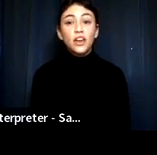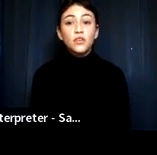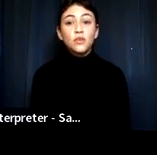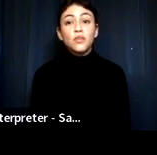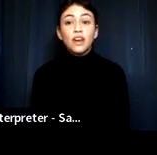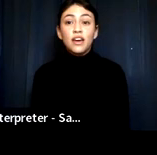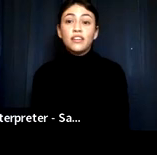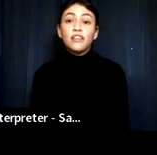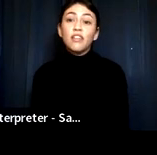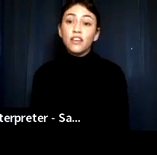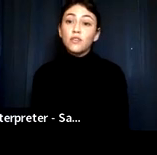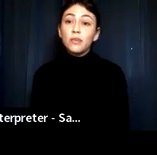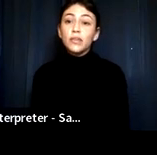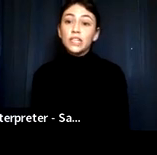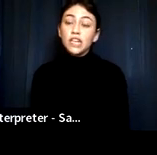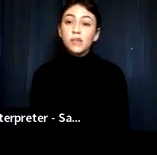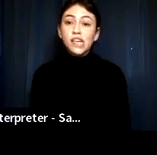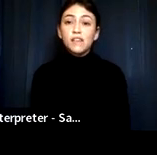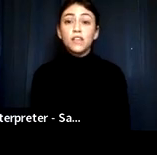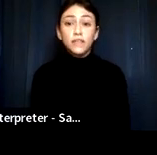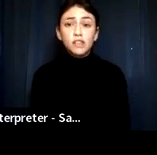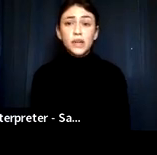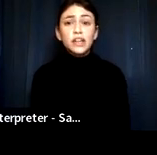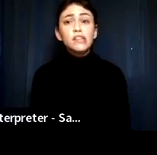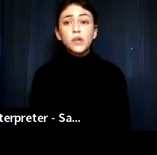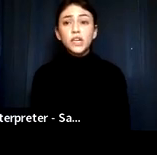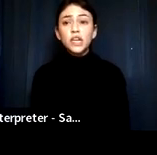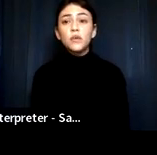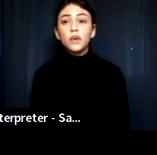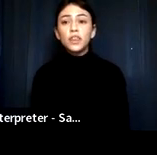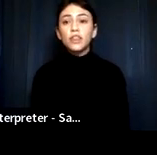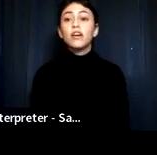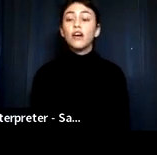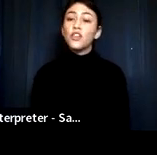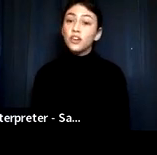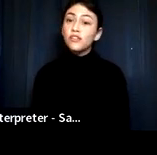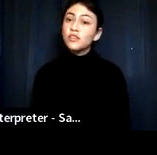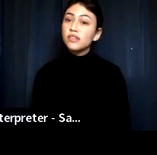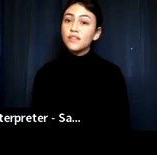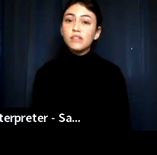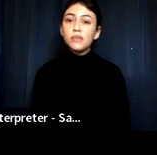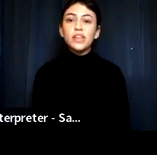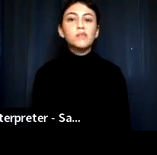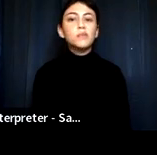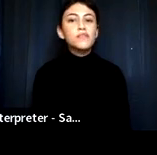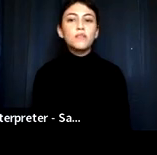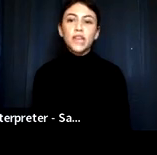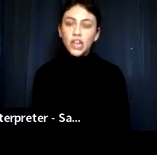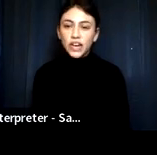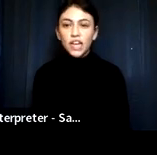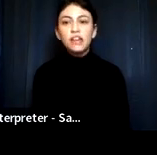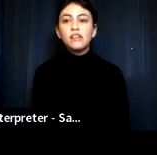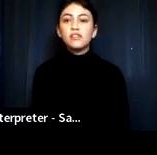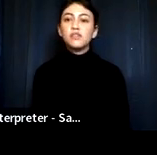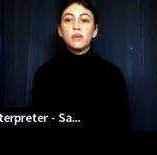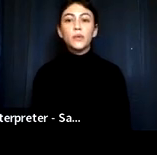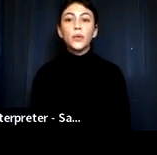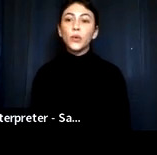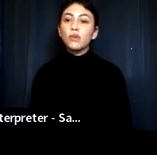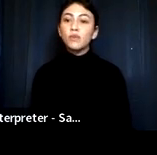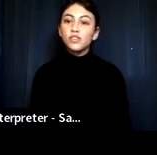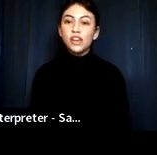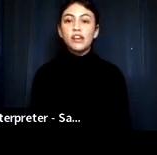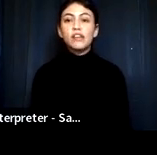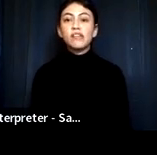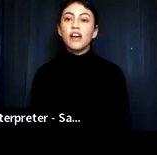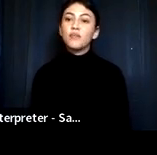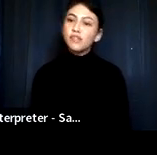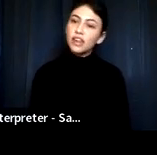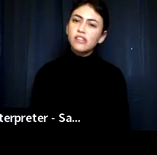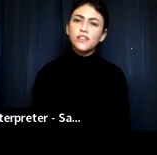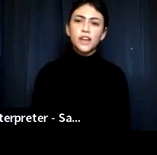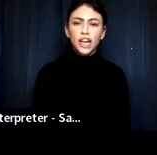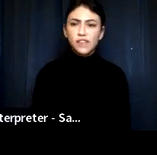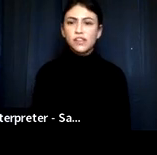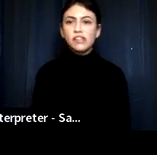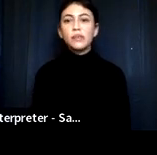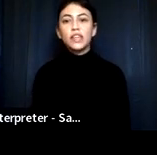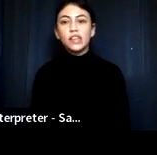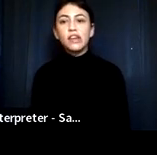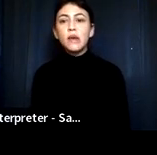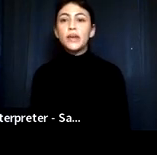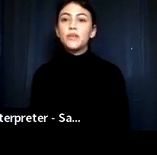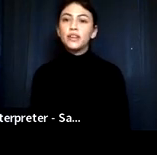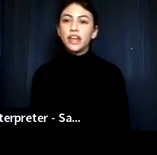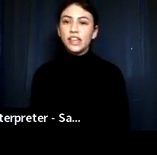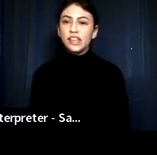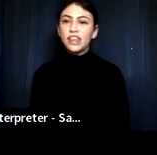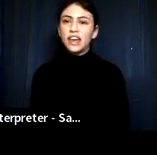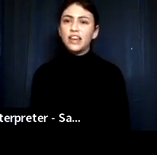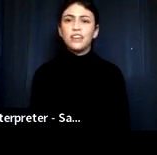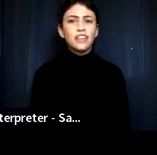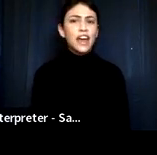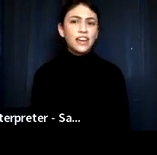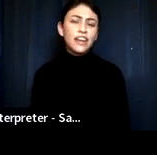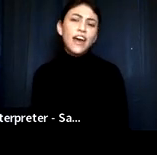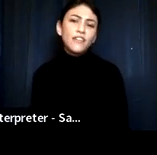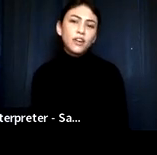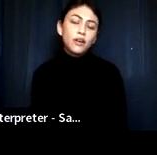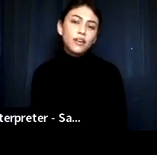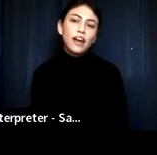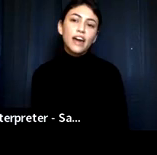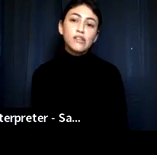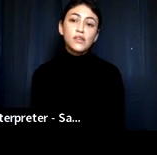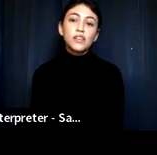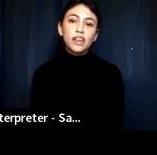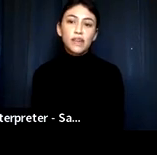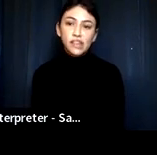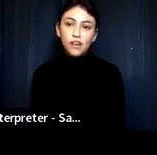I know that a lot of the people at DSPS have a lot of experience working with other students who have disabilities, but most of them are hearing, such as people who use wheelchairs or half prosthetics, or different kinds of disabilities, but I realized that they hadn't ever had a student